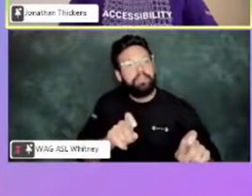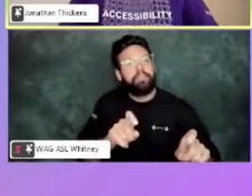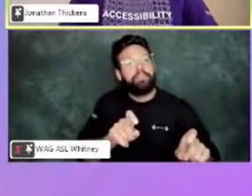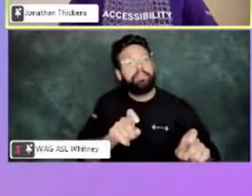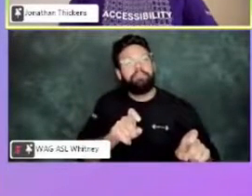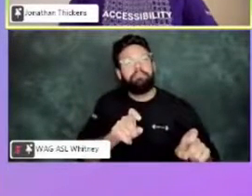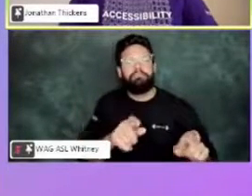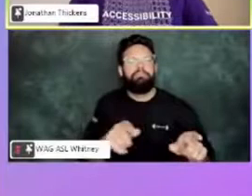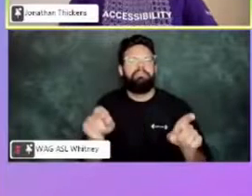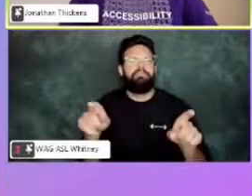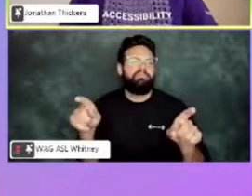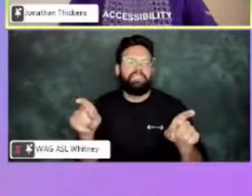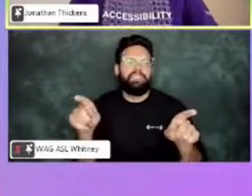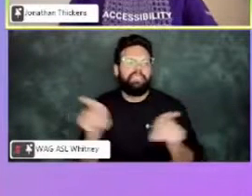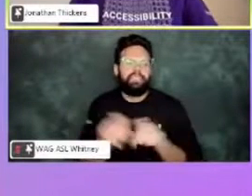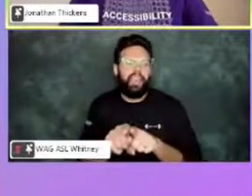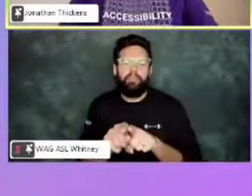without an accessibility integration here.